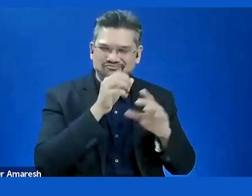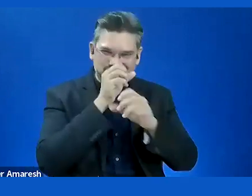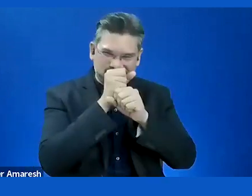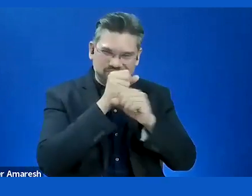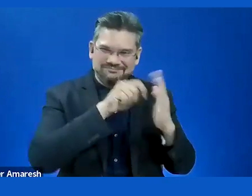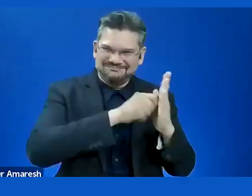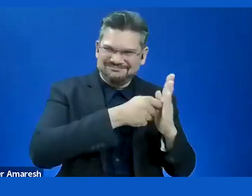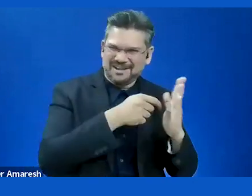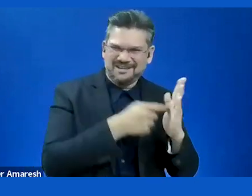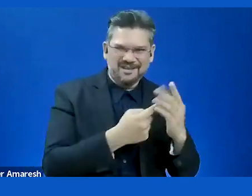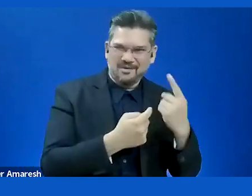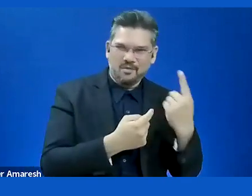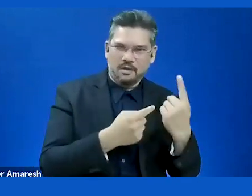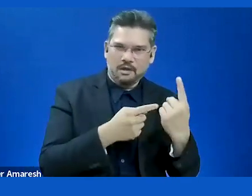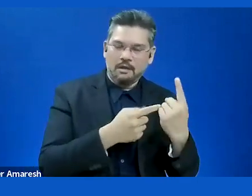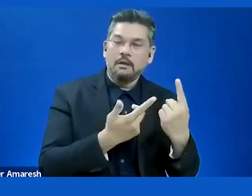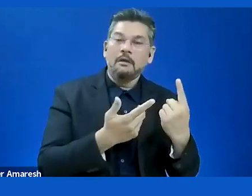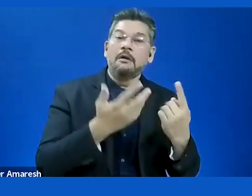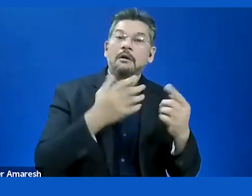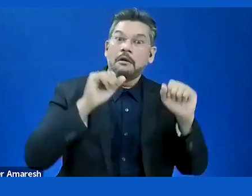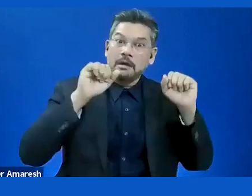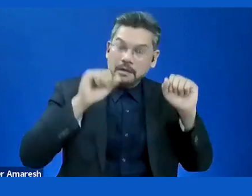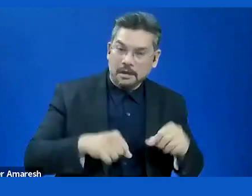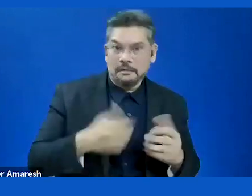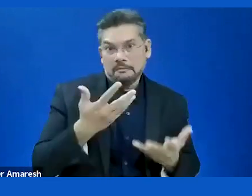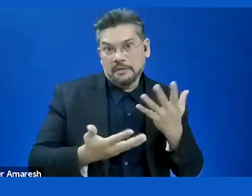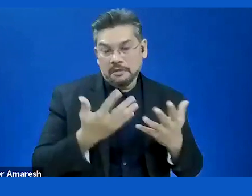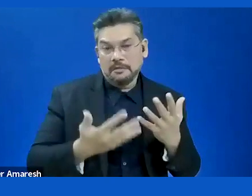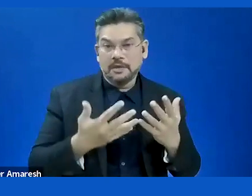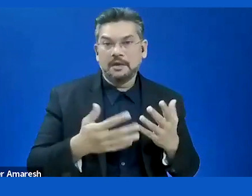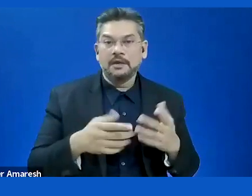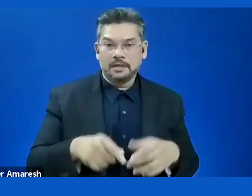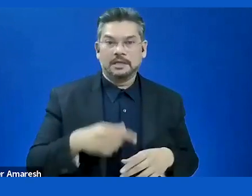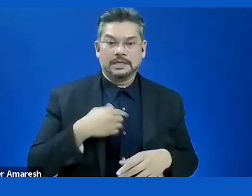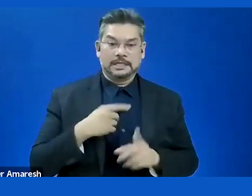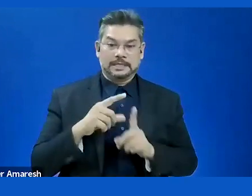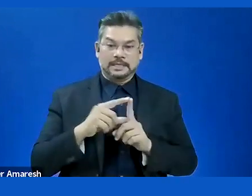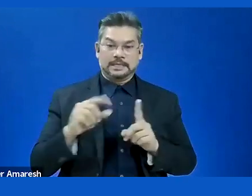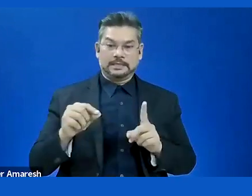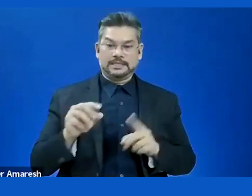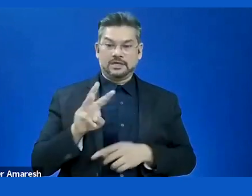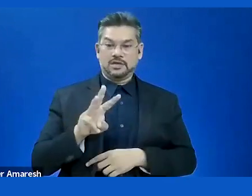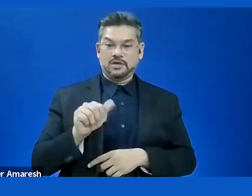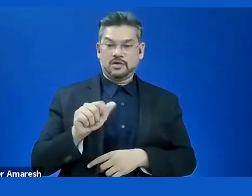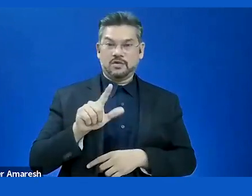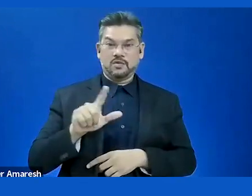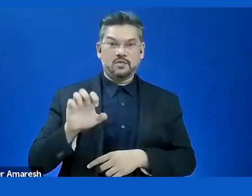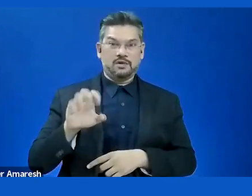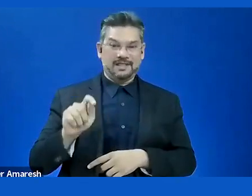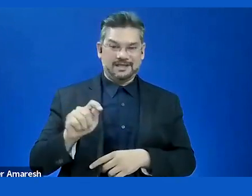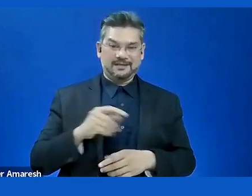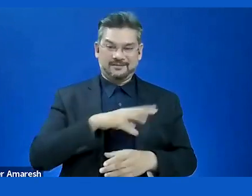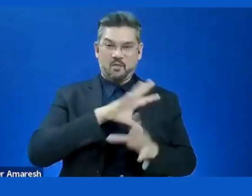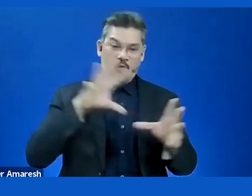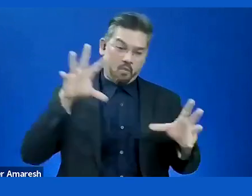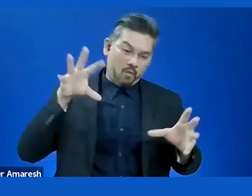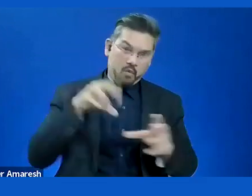you can use or will be able to use a personal digital wallet and your load will get lighter.